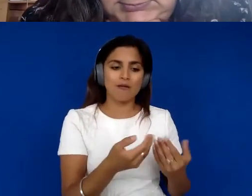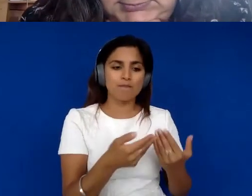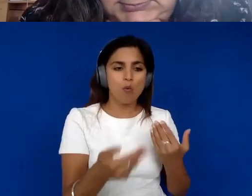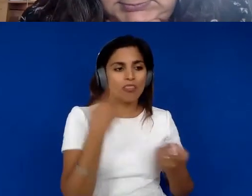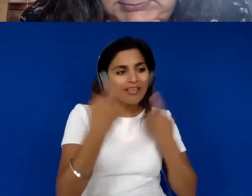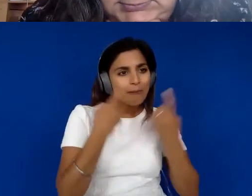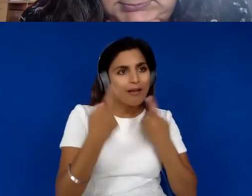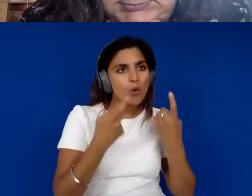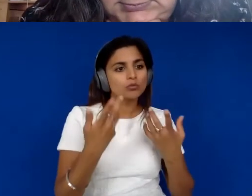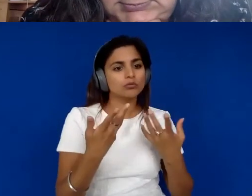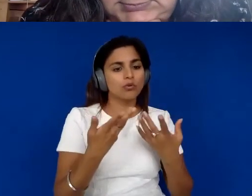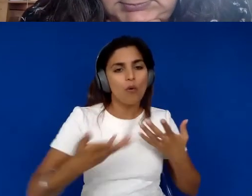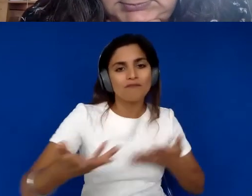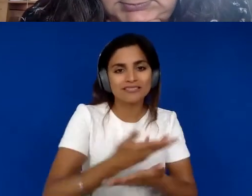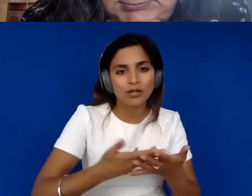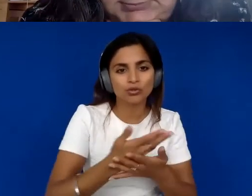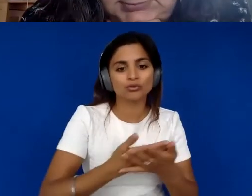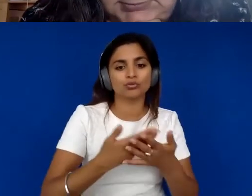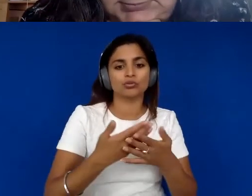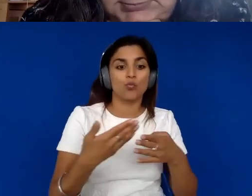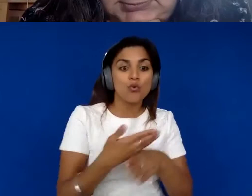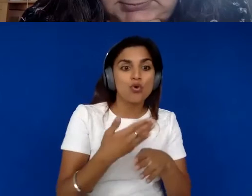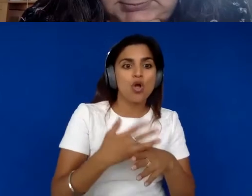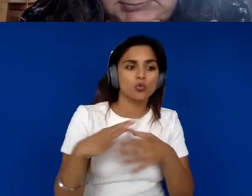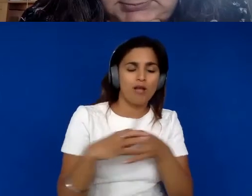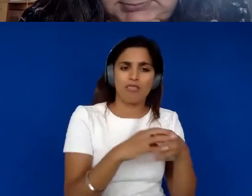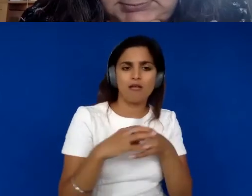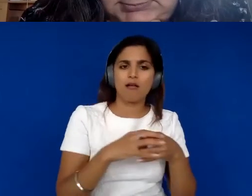terms a sort of scientific and medical training I would advocate building on a